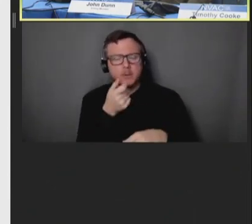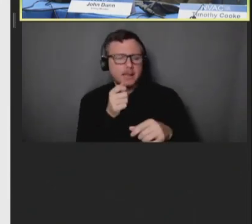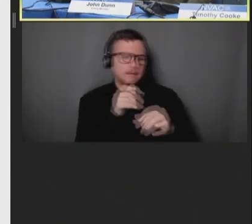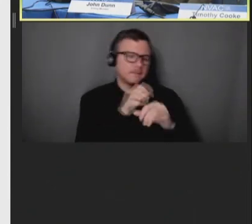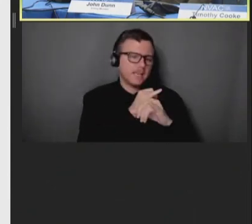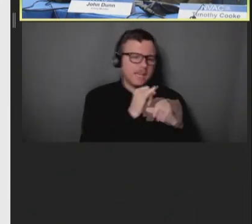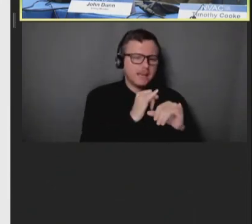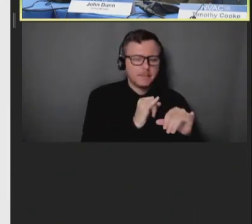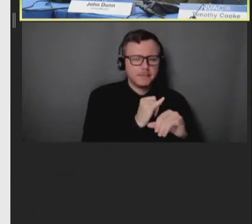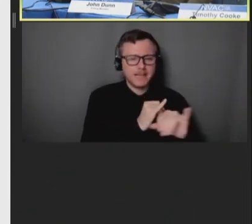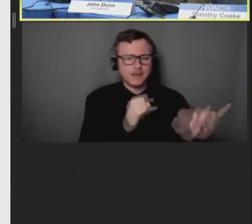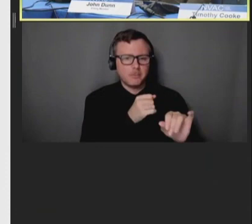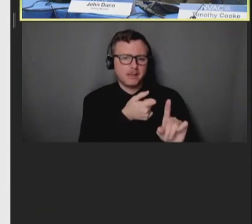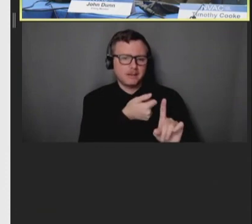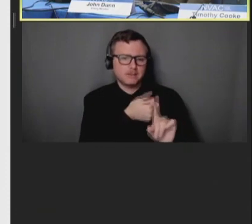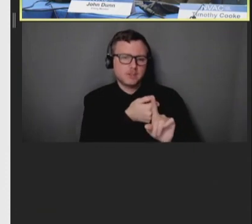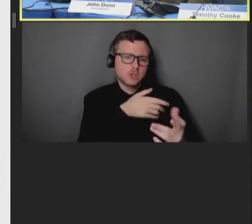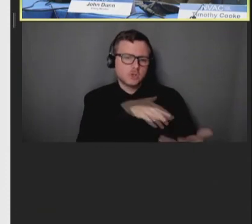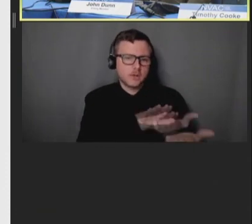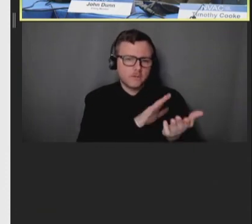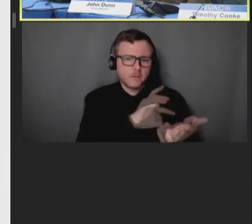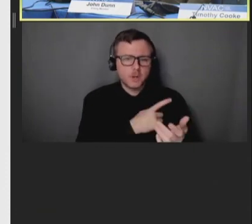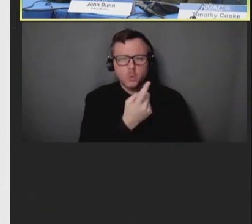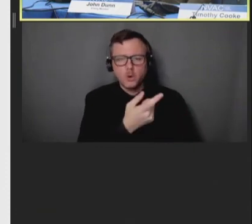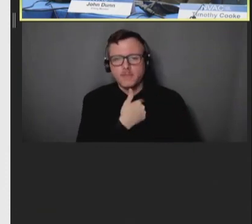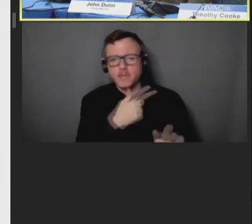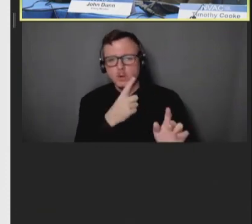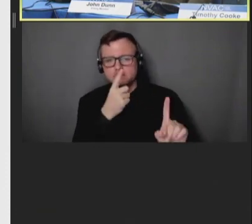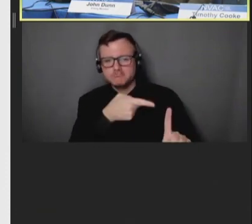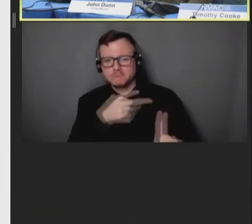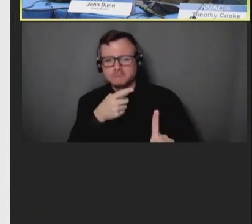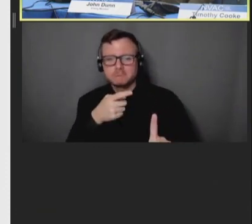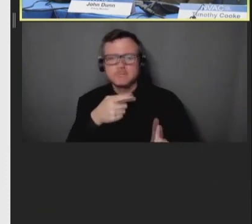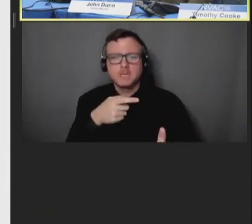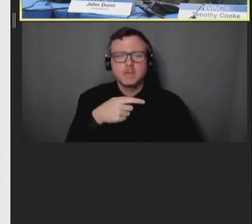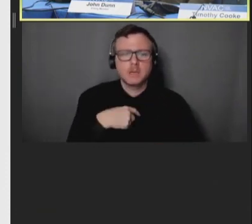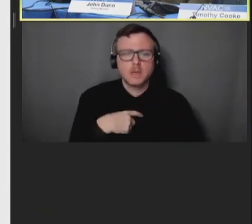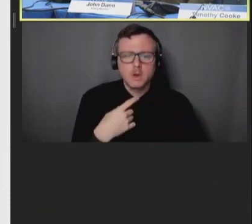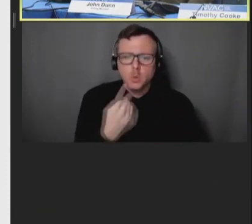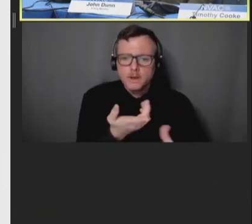things. You specifically called out on one of your slides that one of the things that drove